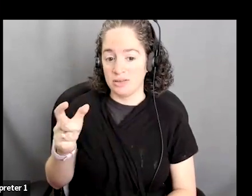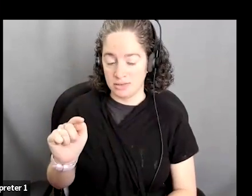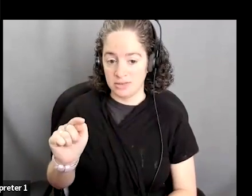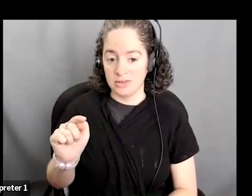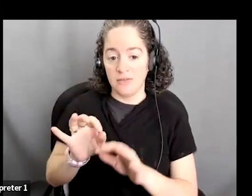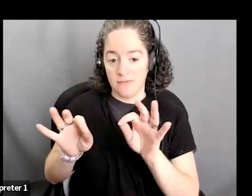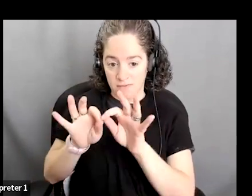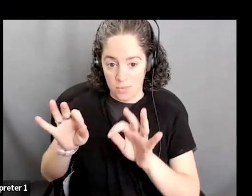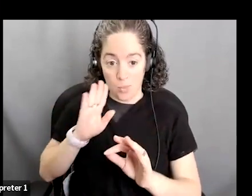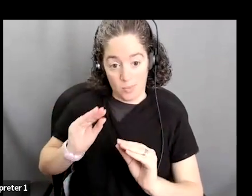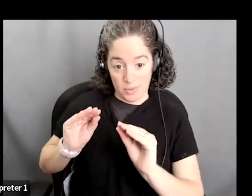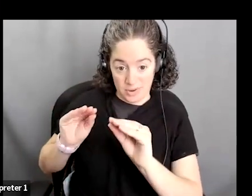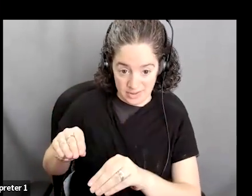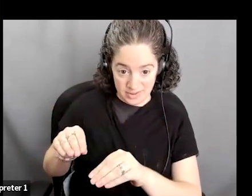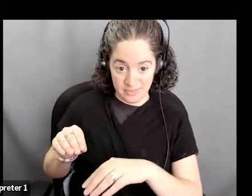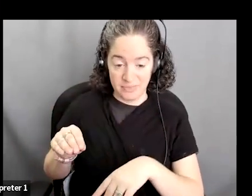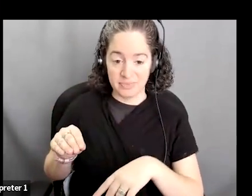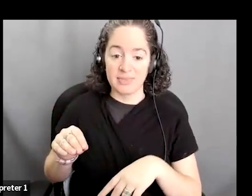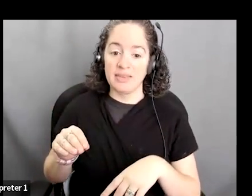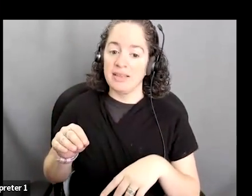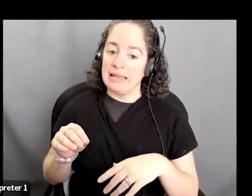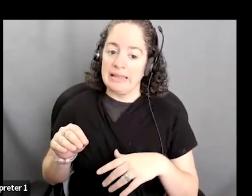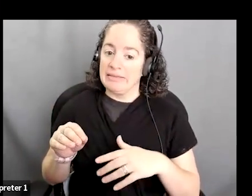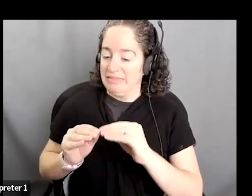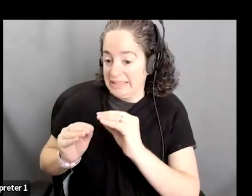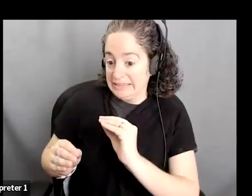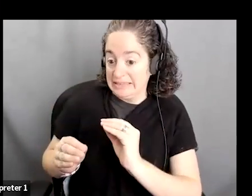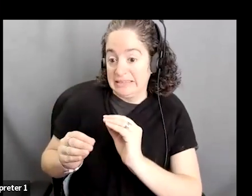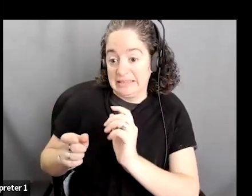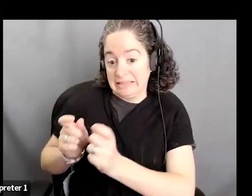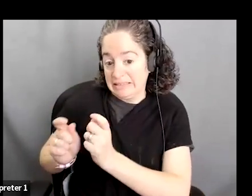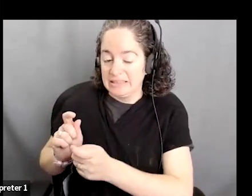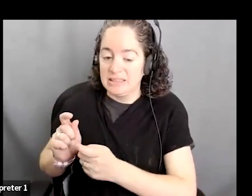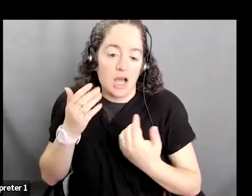they've responded to that, they're going to put it in. How soon? I don't know, but I do feel pretty confident